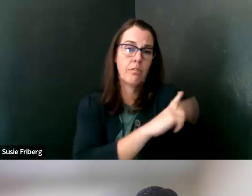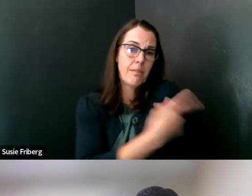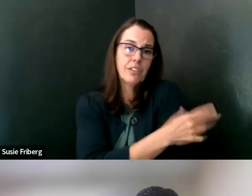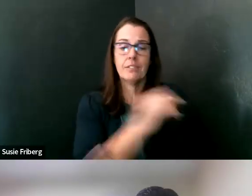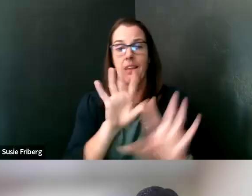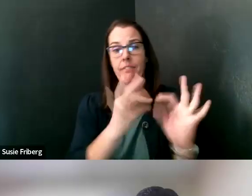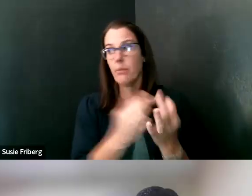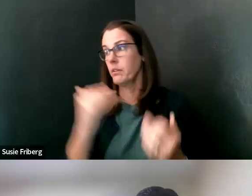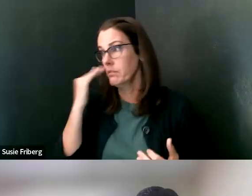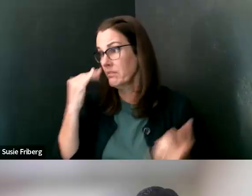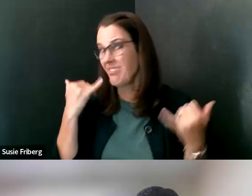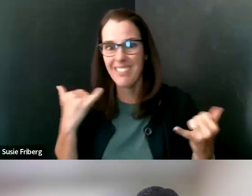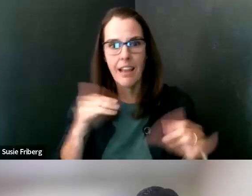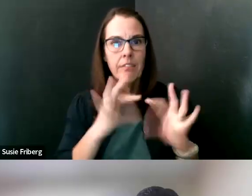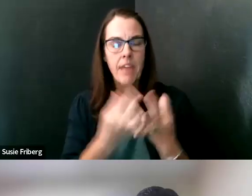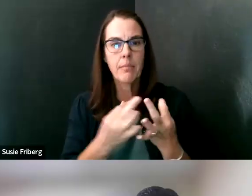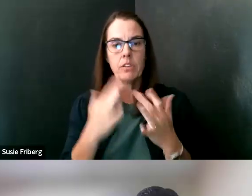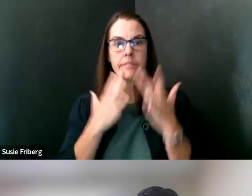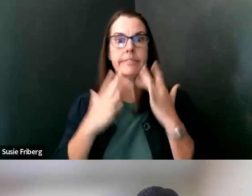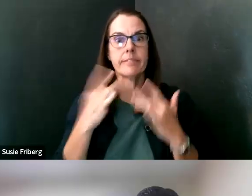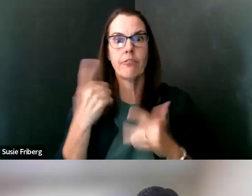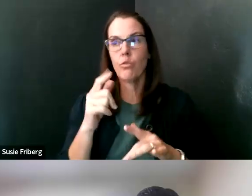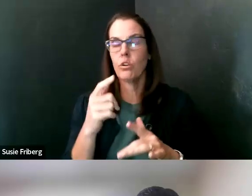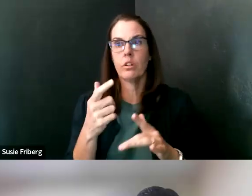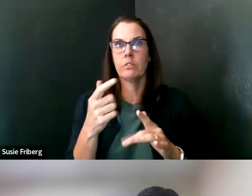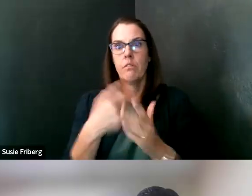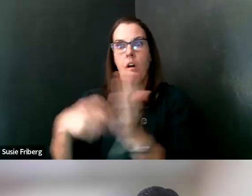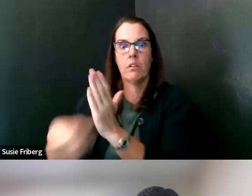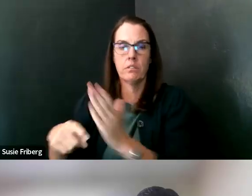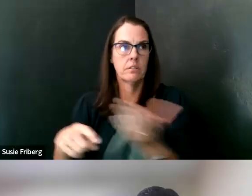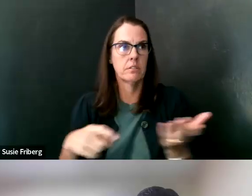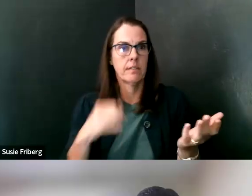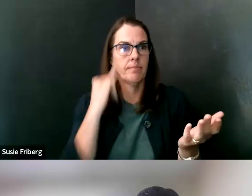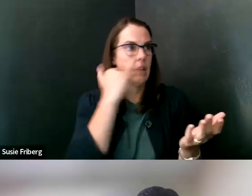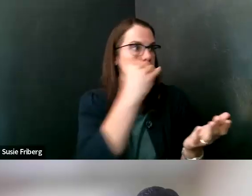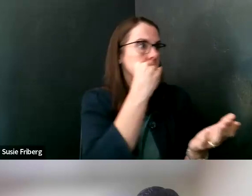are stretched in terms of their costs on all fronts when it whether it comes to f food or gas